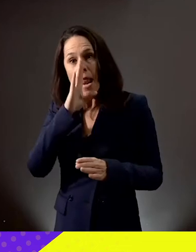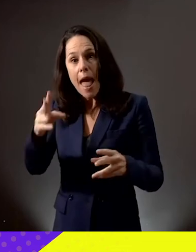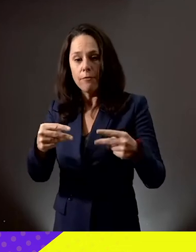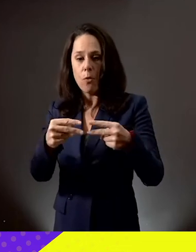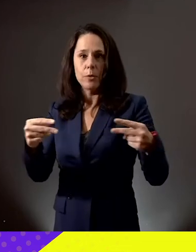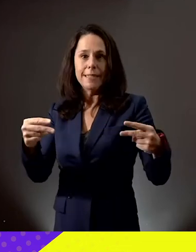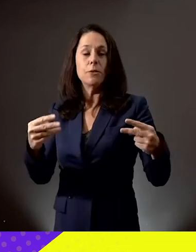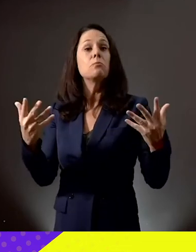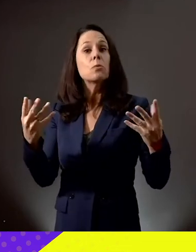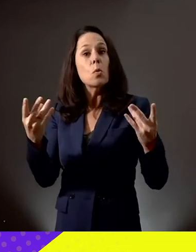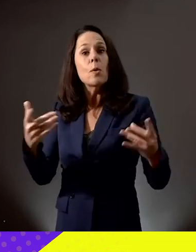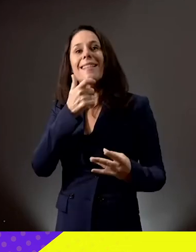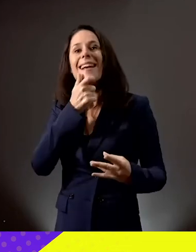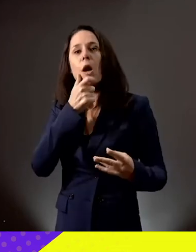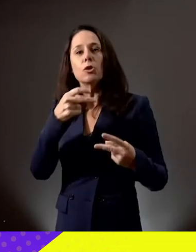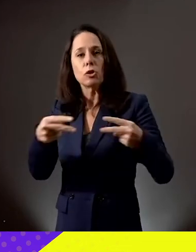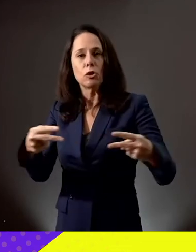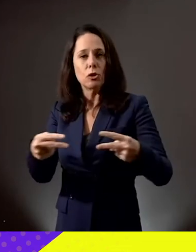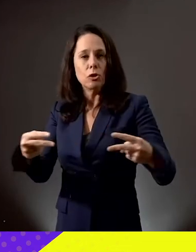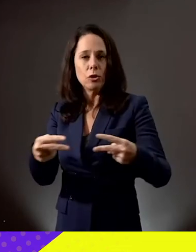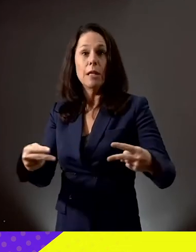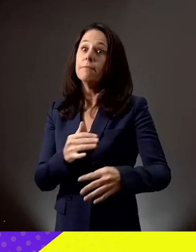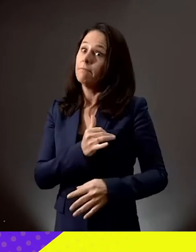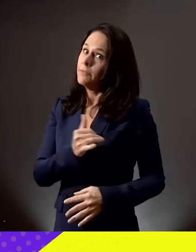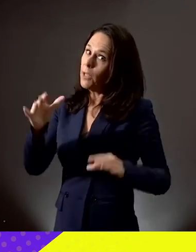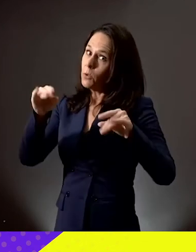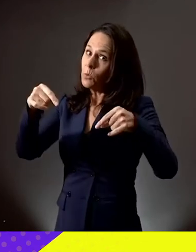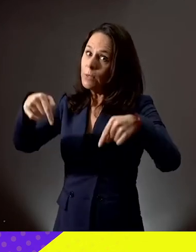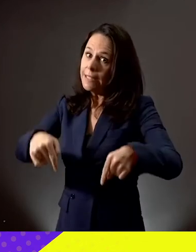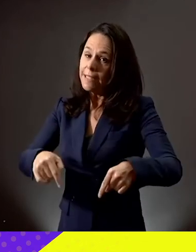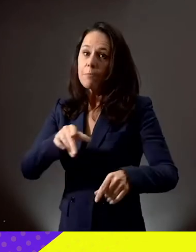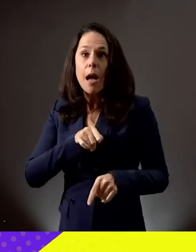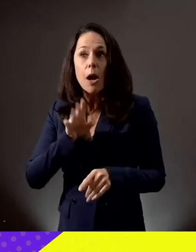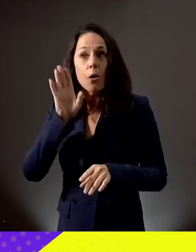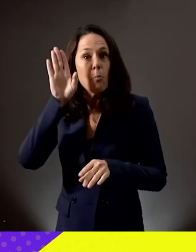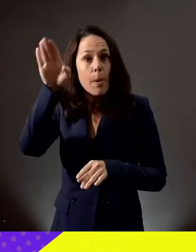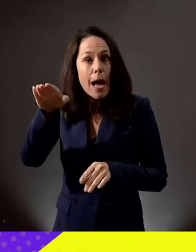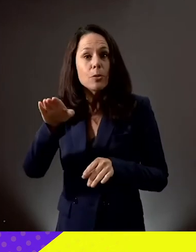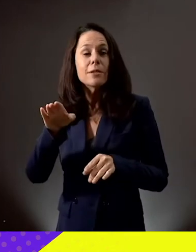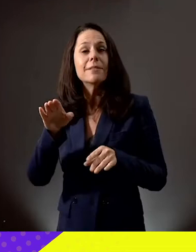Alright. There's a lot to do in here and elsewhere around this kick-off.